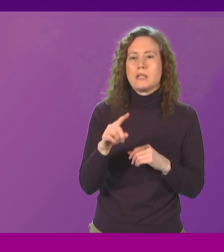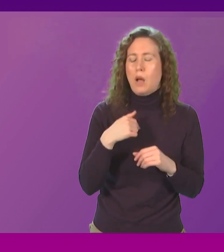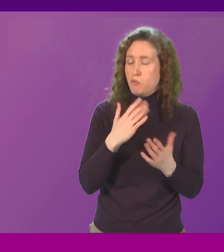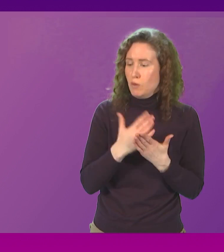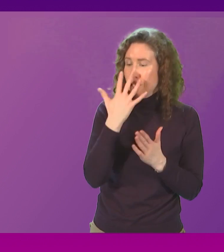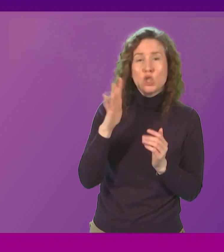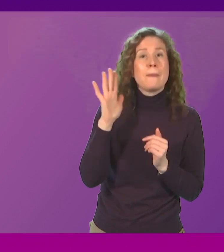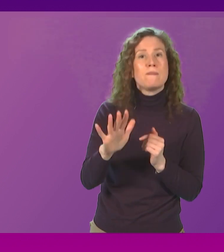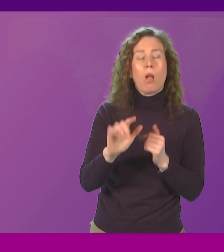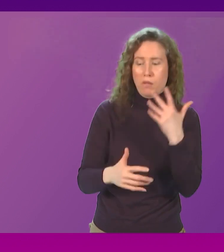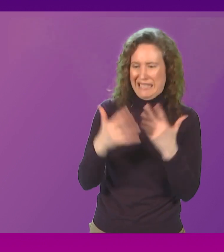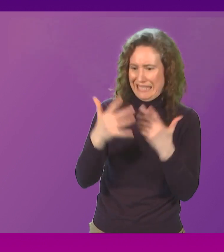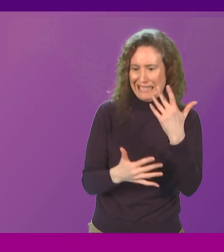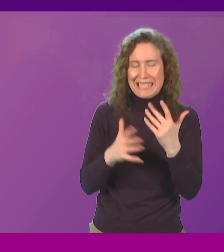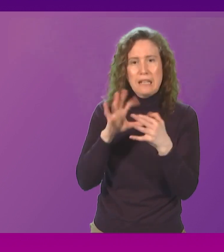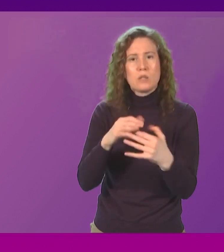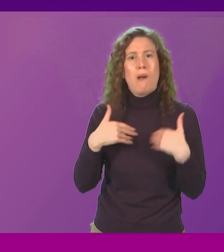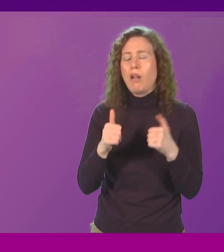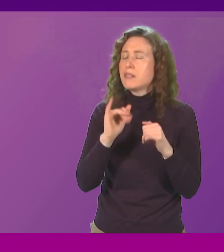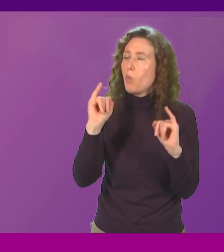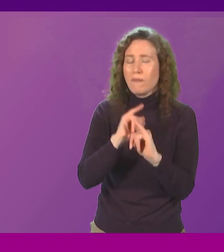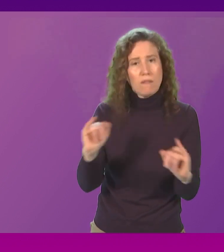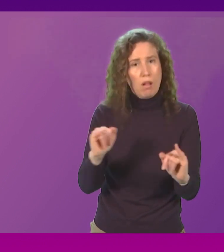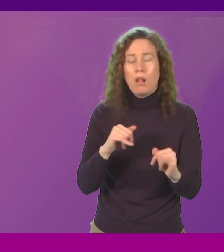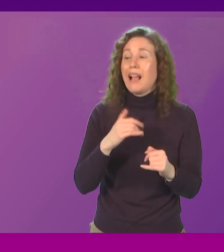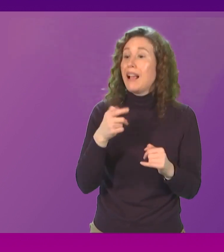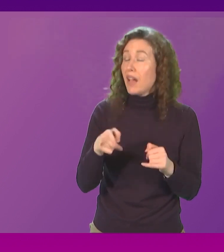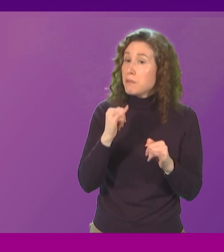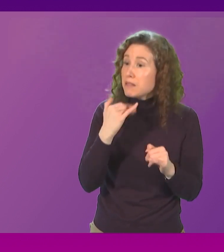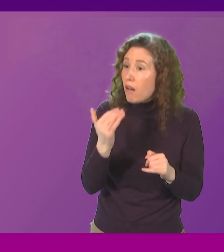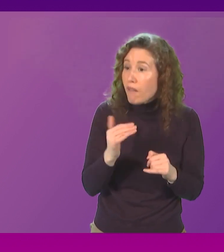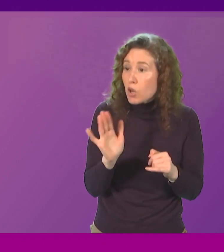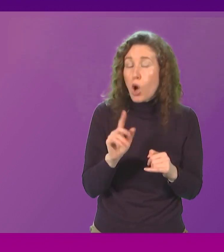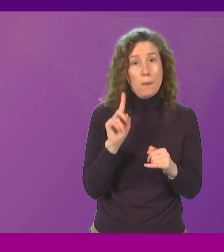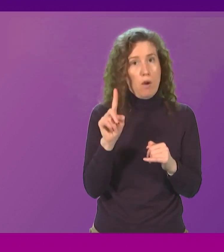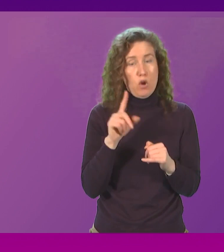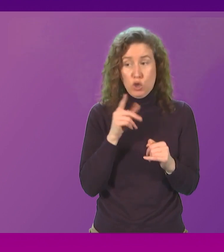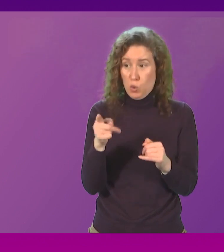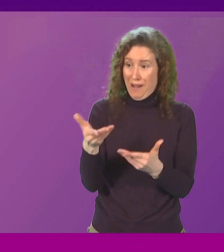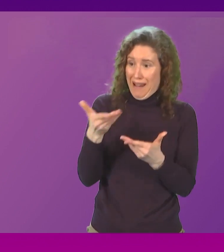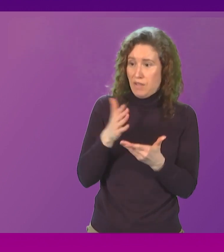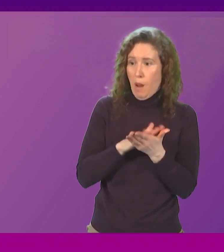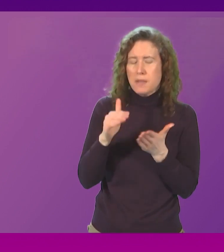As if that were not bad enough, the First Minister gave us Humza Yousaf— We must have a question.